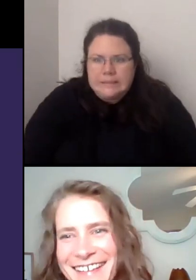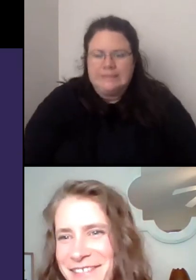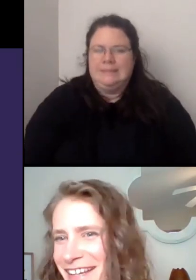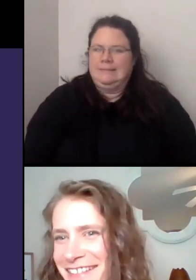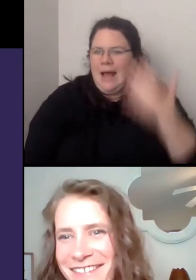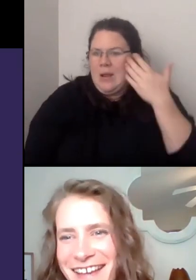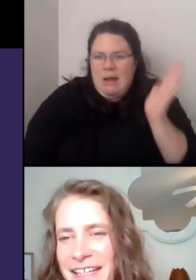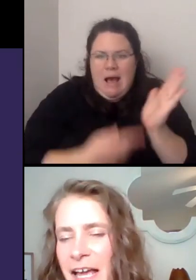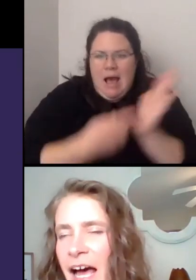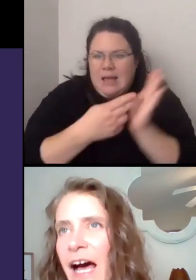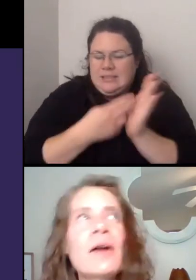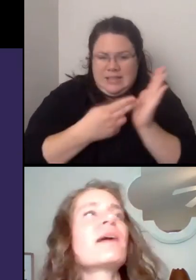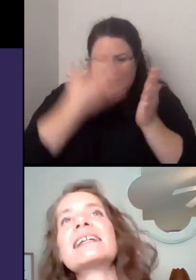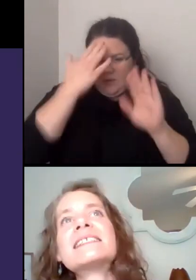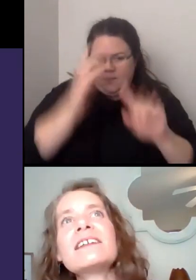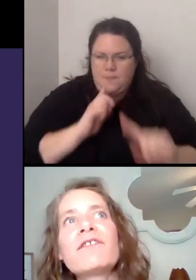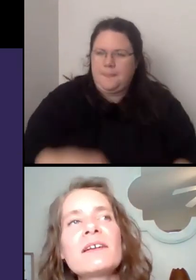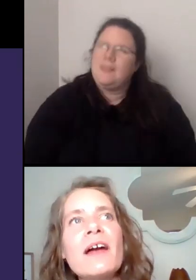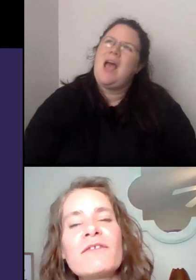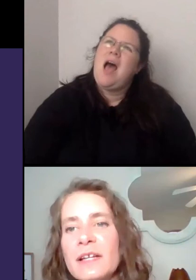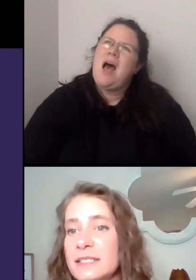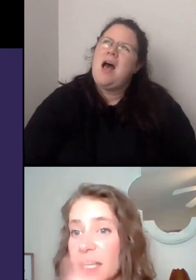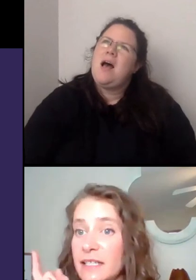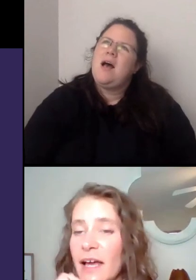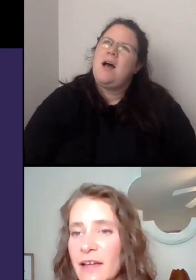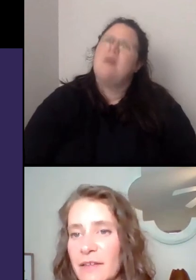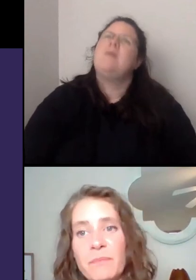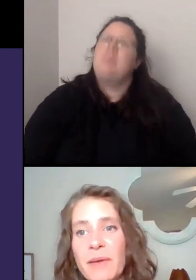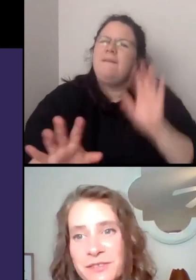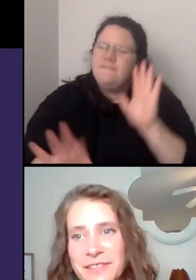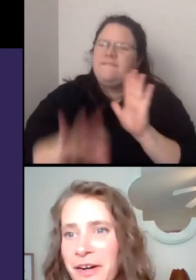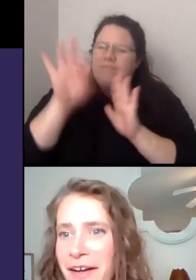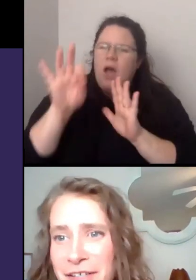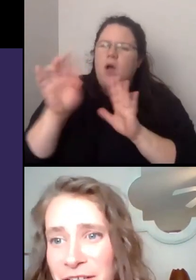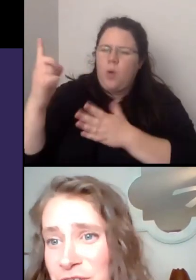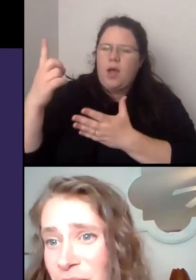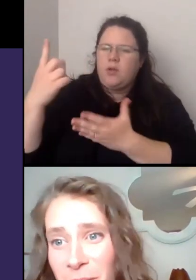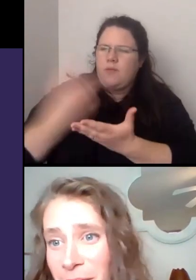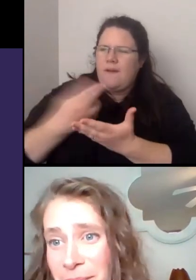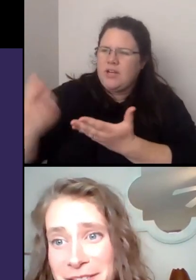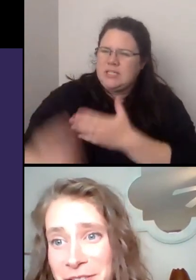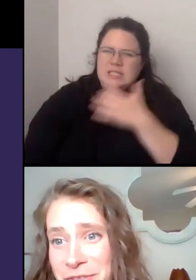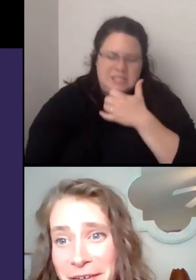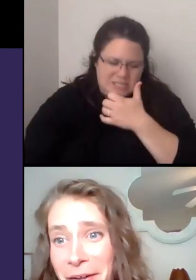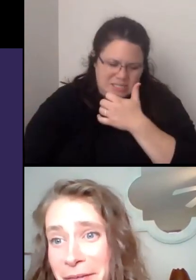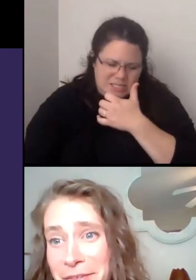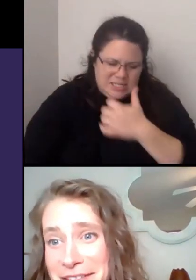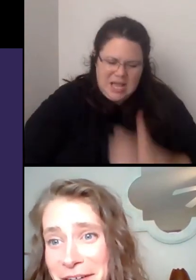I do not know that. I did find a reference--sorry. I don't know about basketry at all. I'm really sorry.